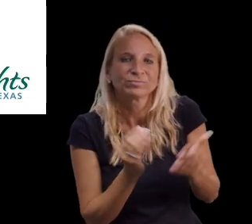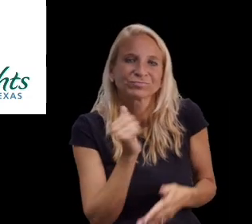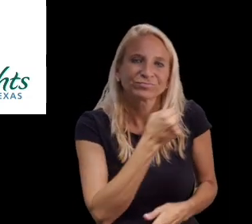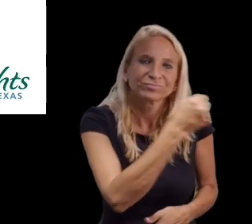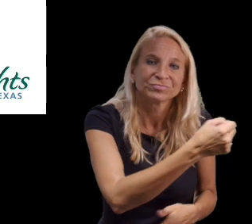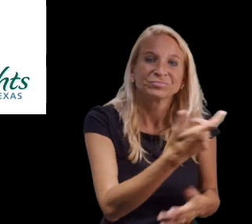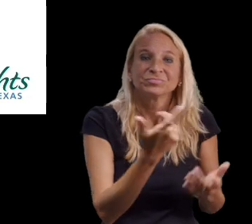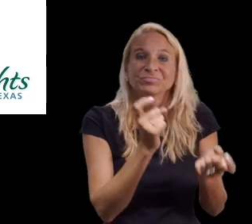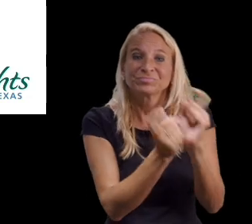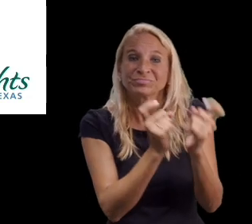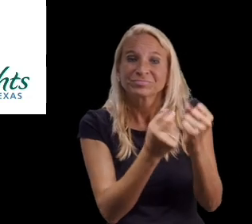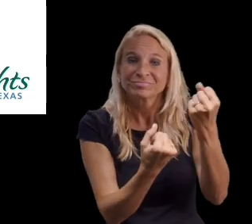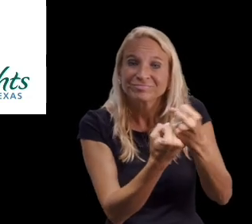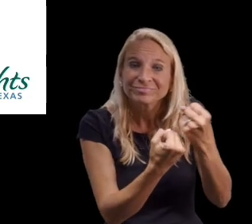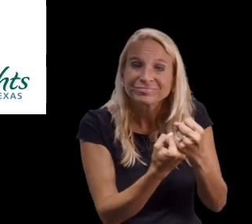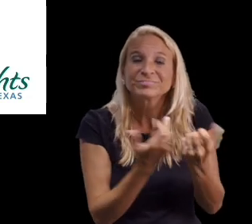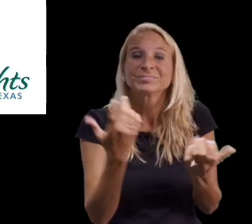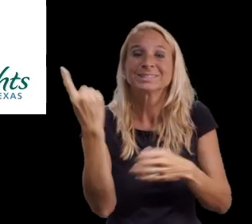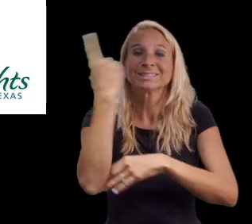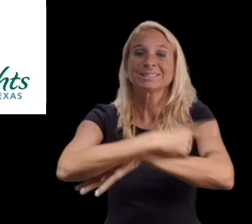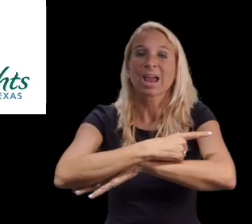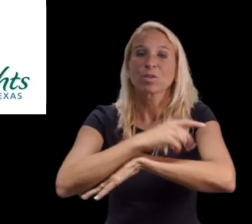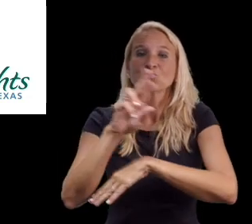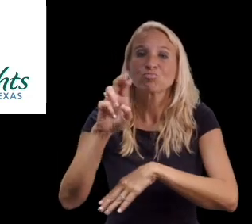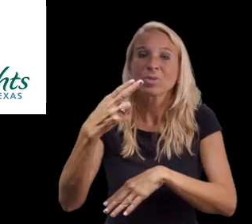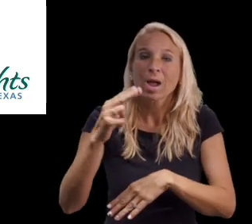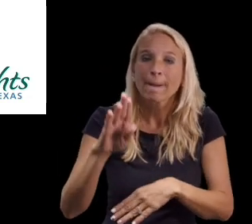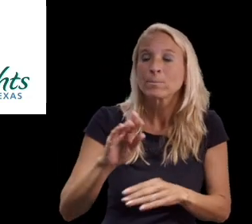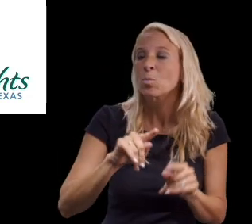adaptive aids, day hab rehabilitation,